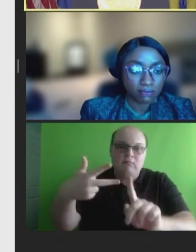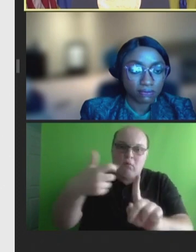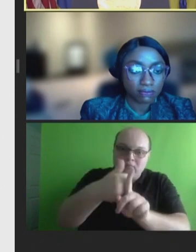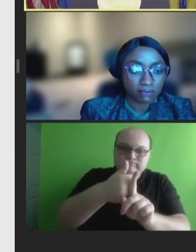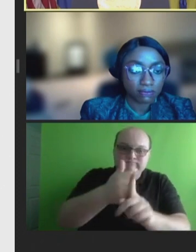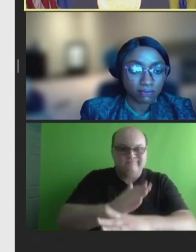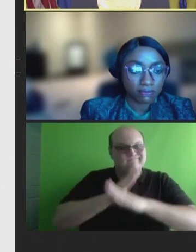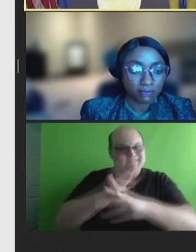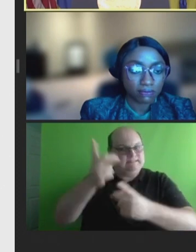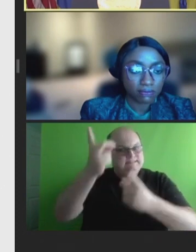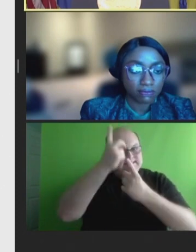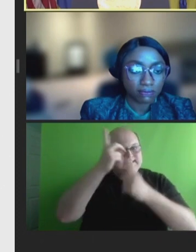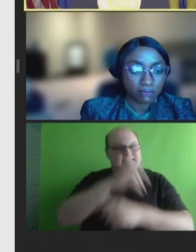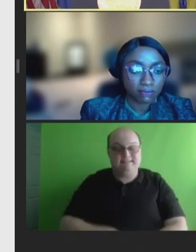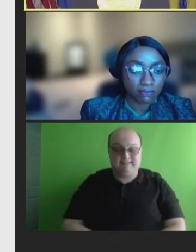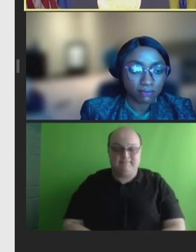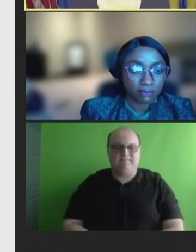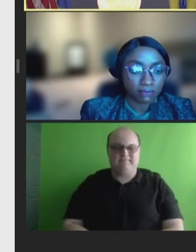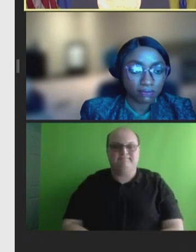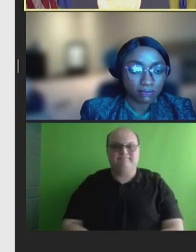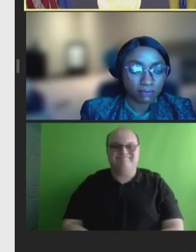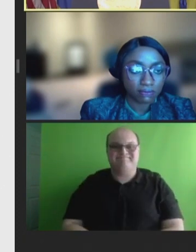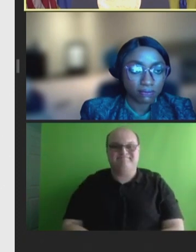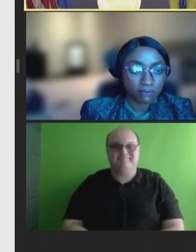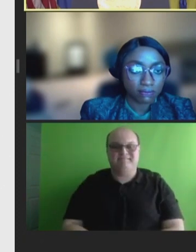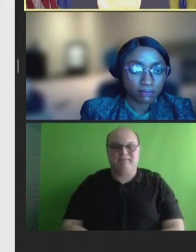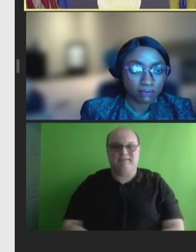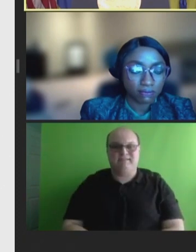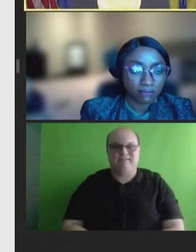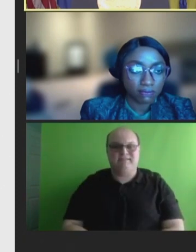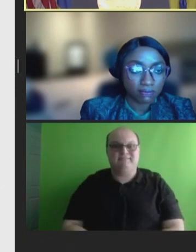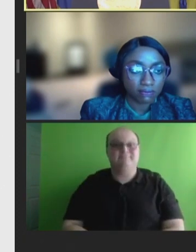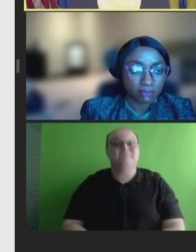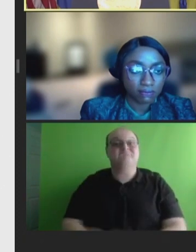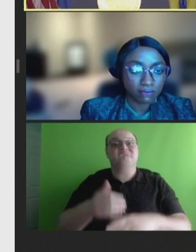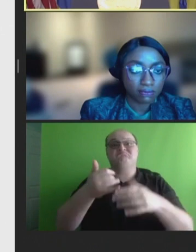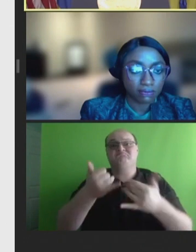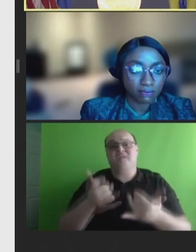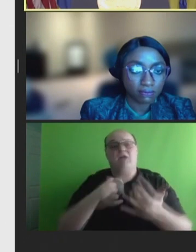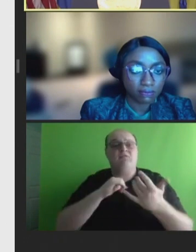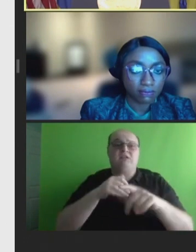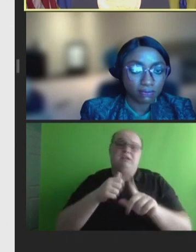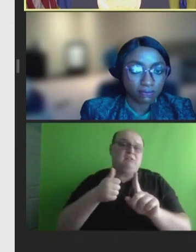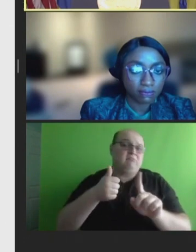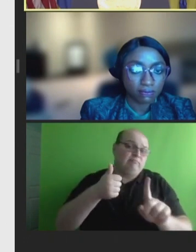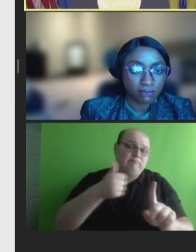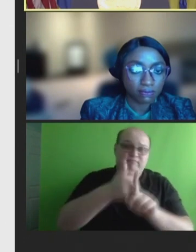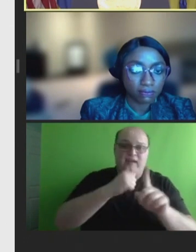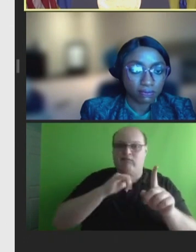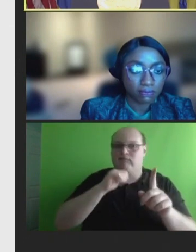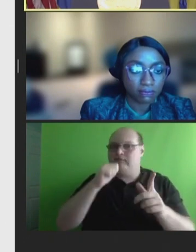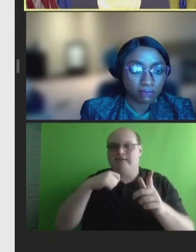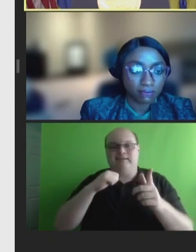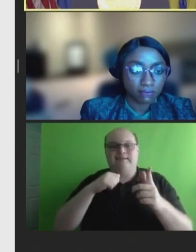So, I'm going to talk now a bit about the effects, and this is not a surprise or probably not even a